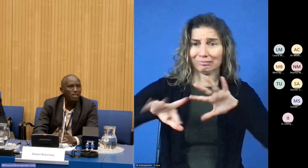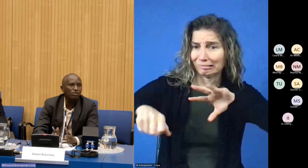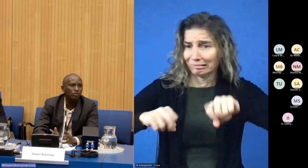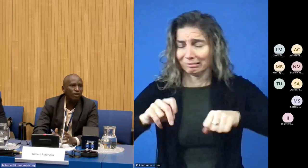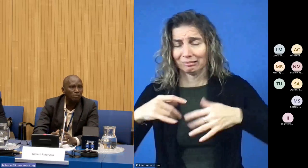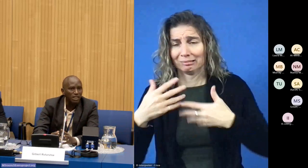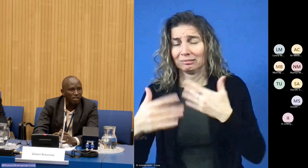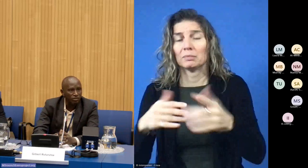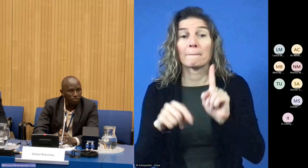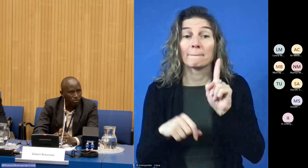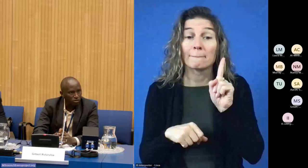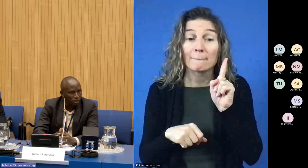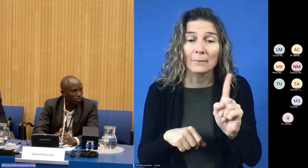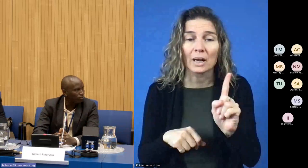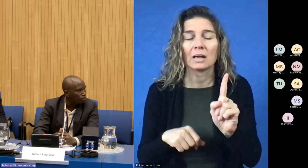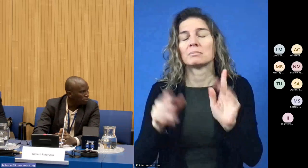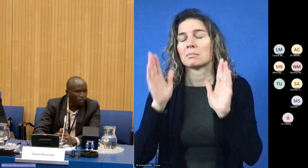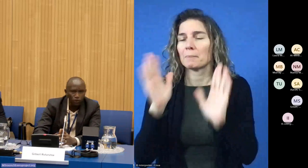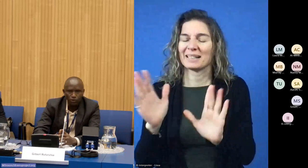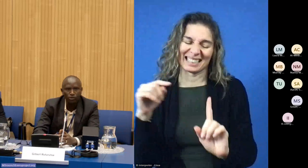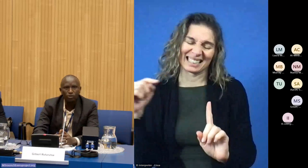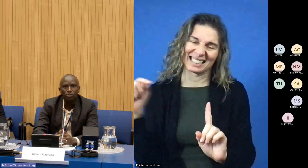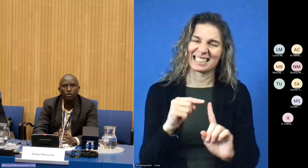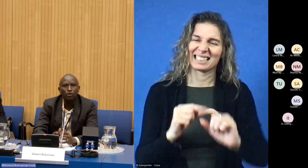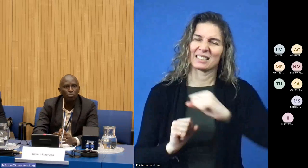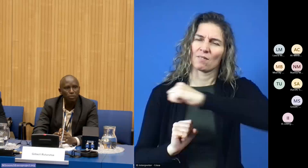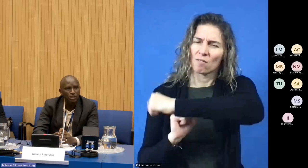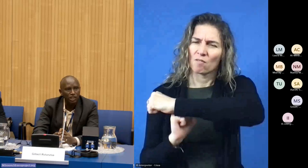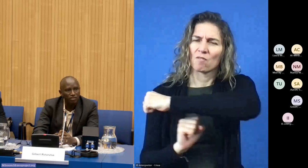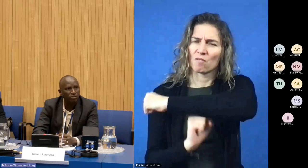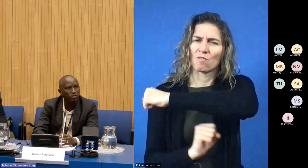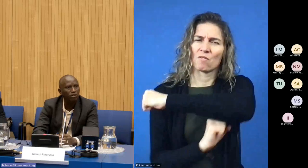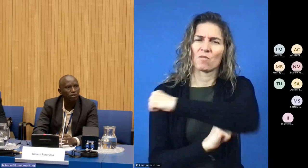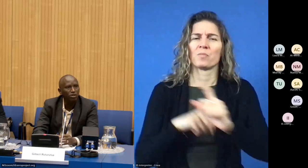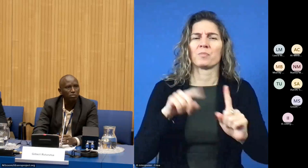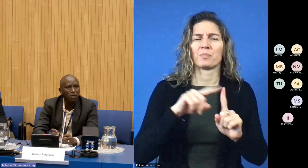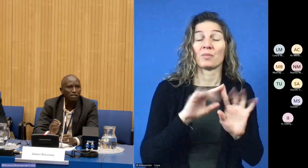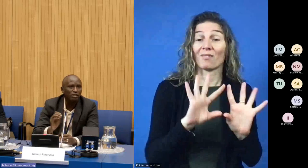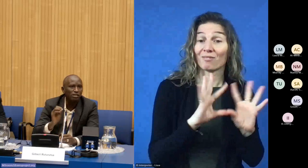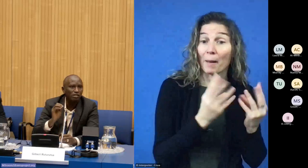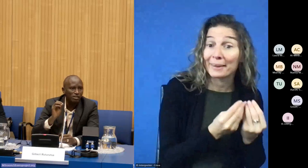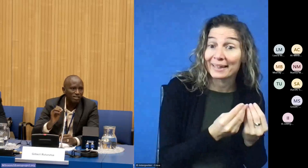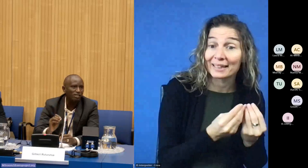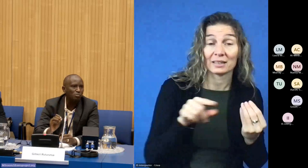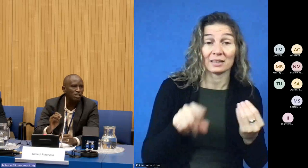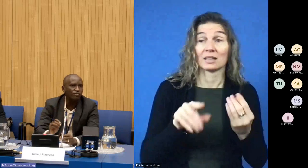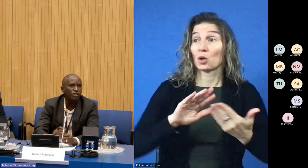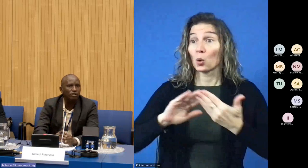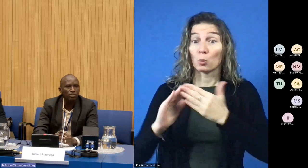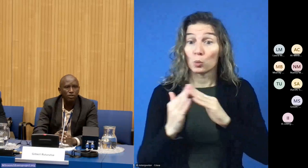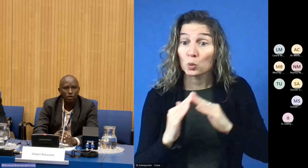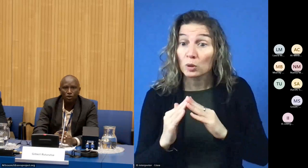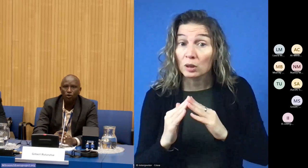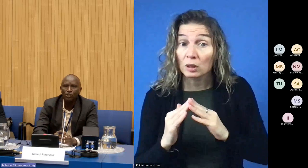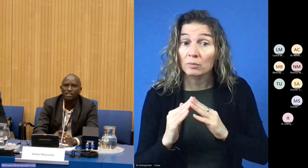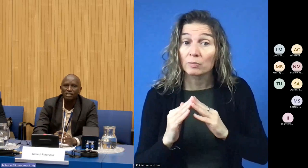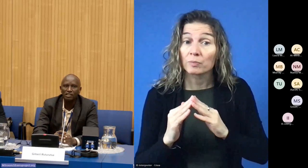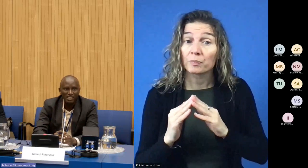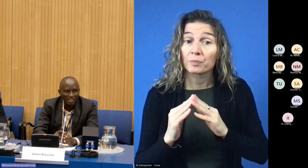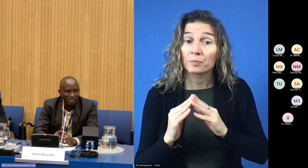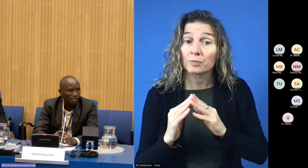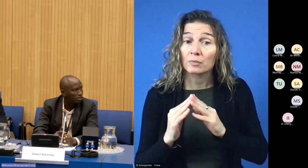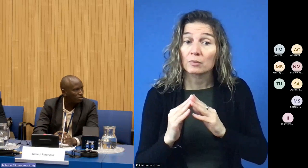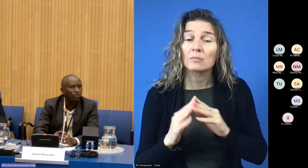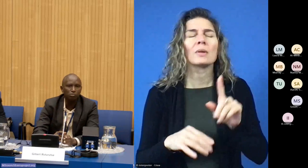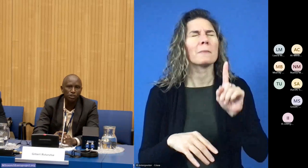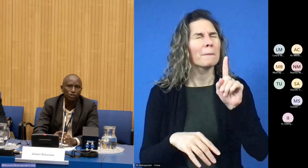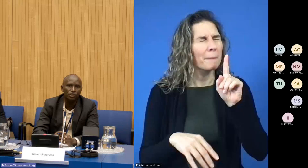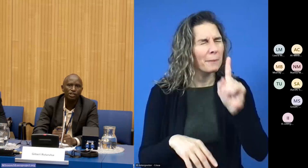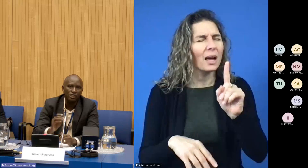based on a family level, on a immunity level. But still believing in the state contribution,